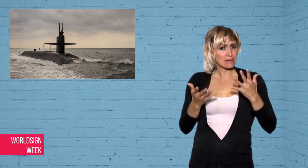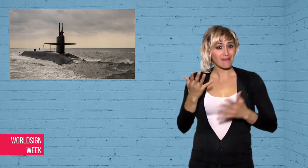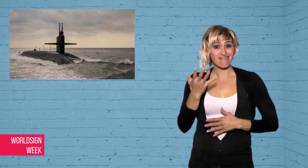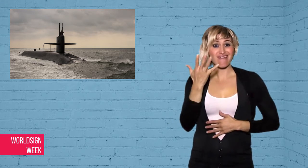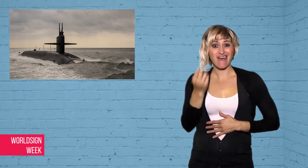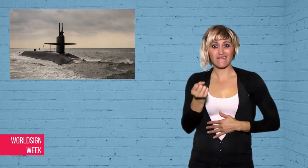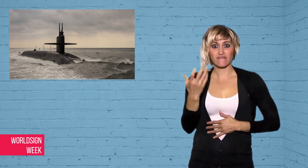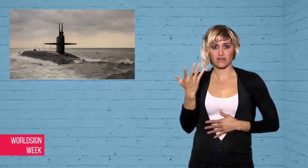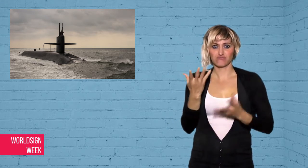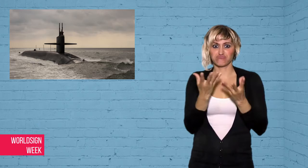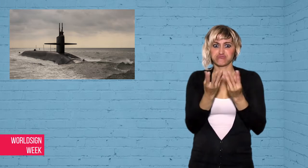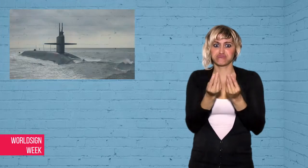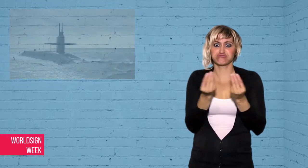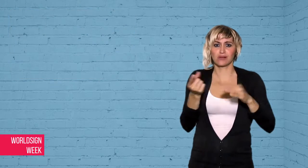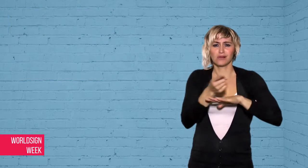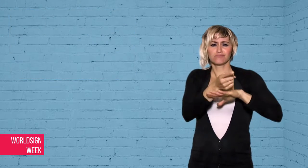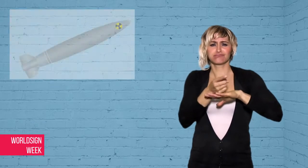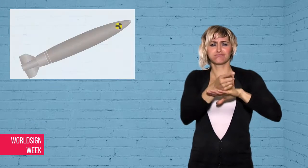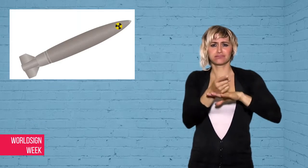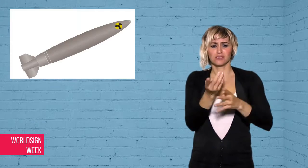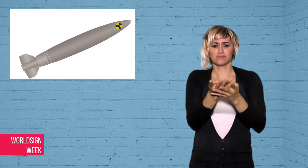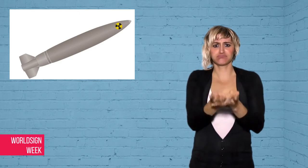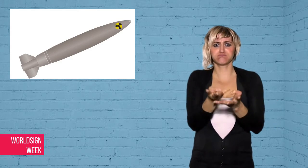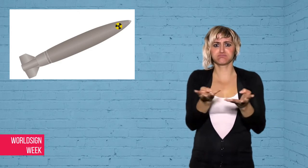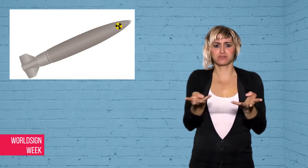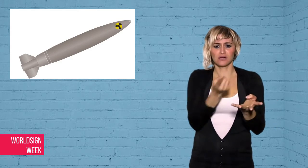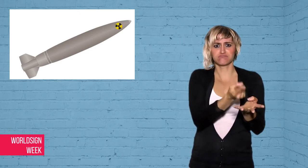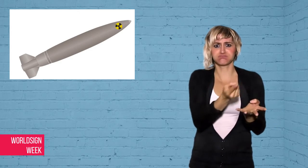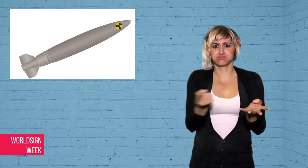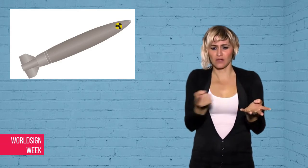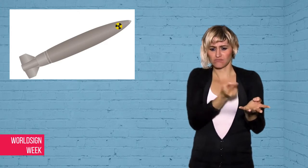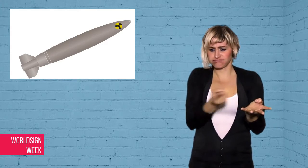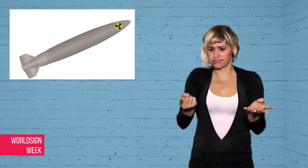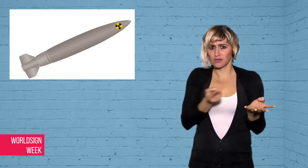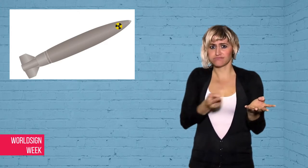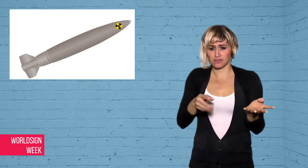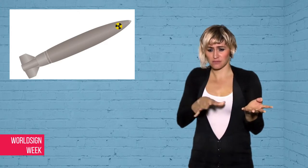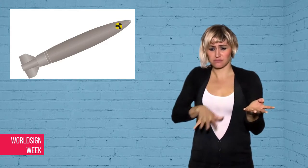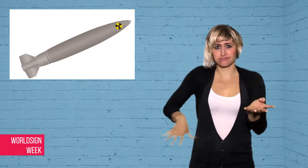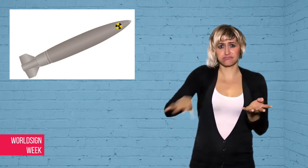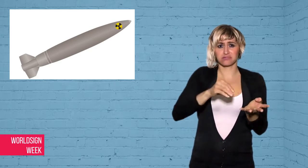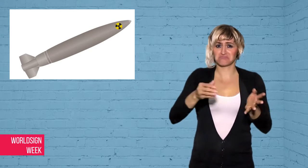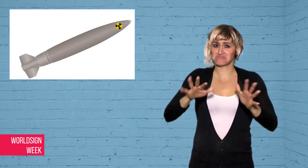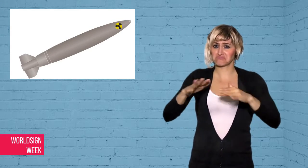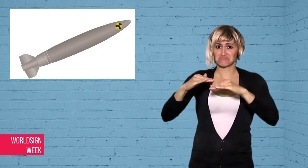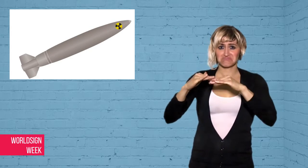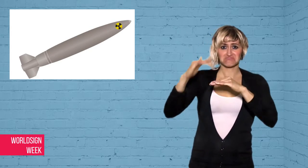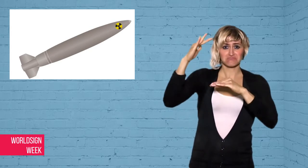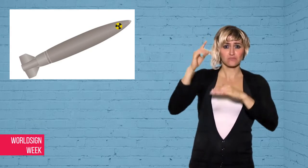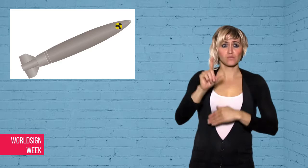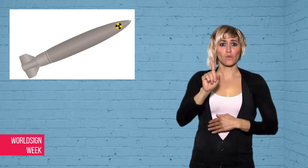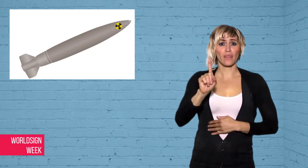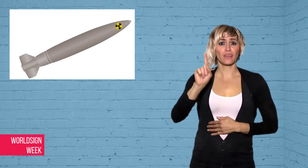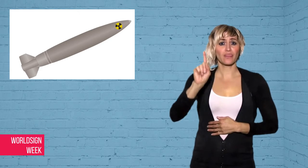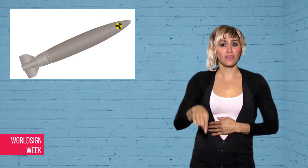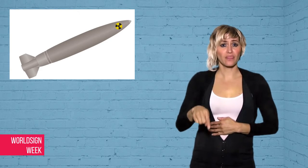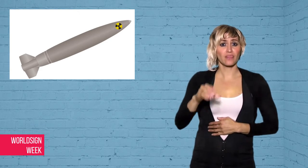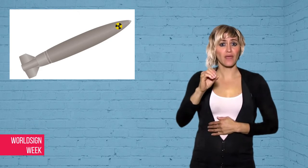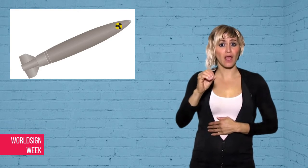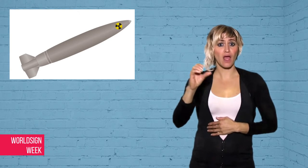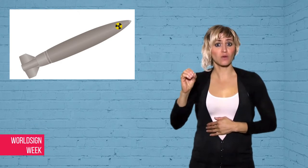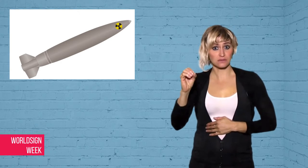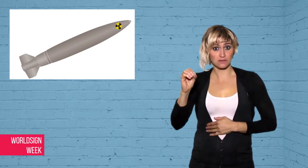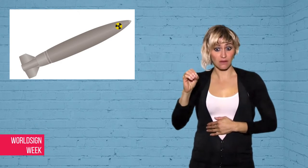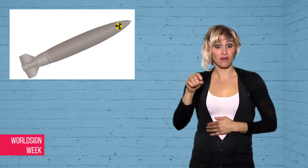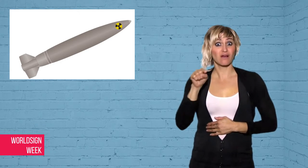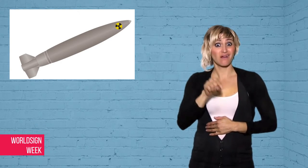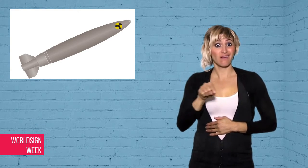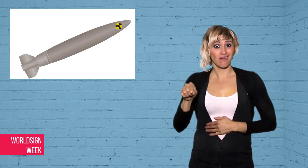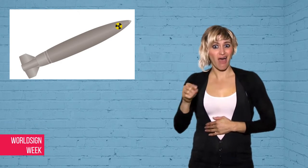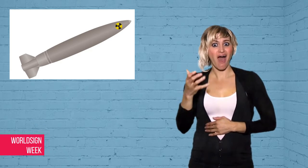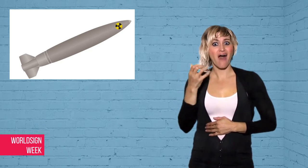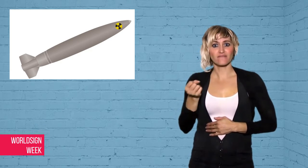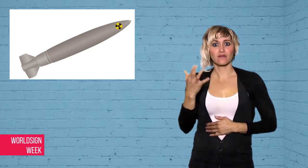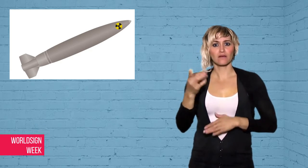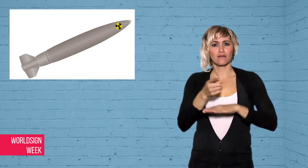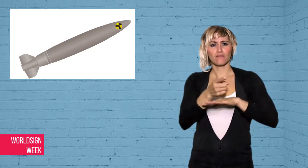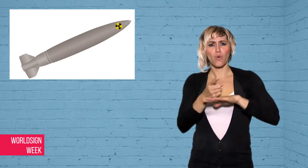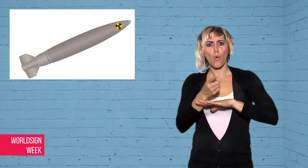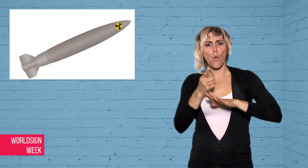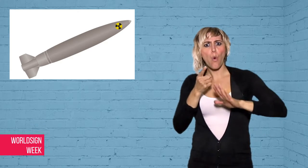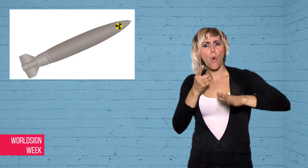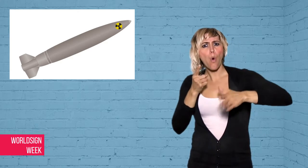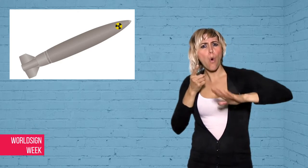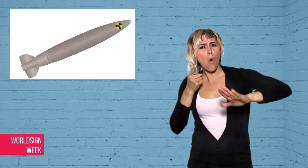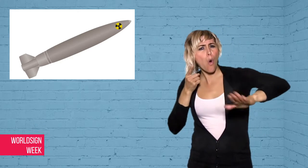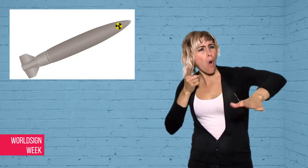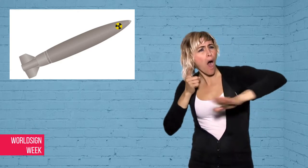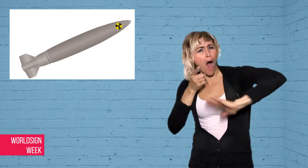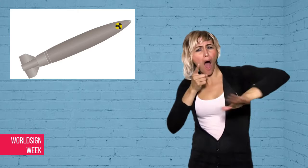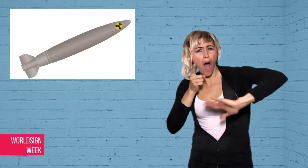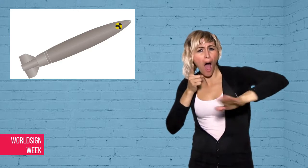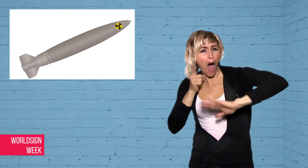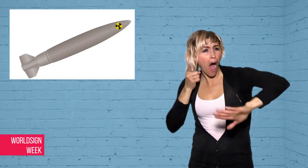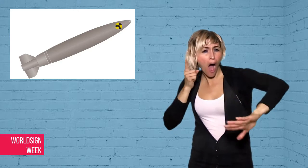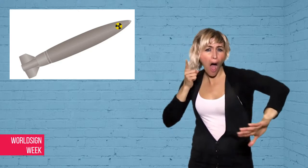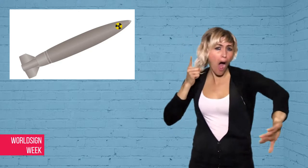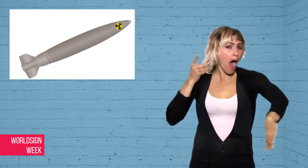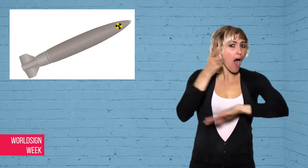NK is believed to have more than 1,000